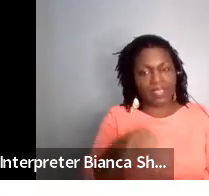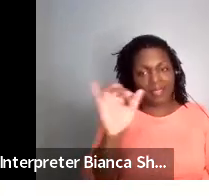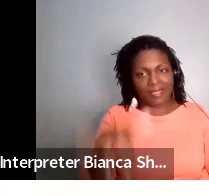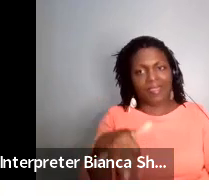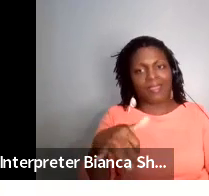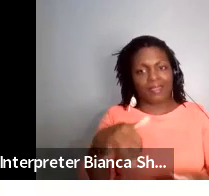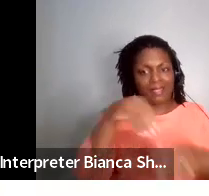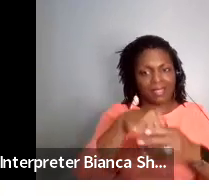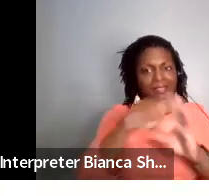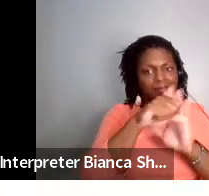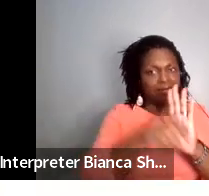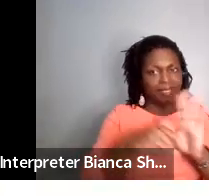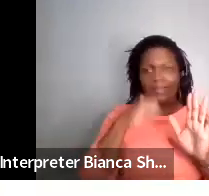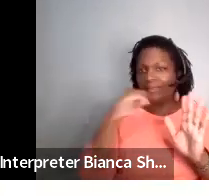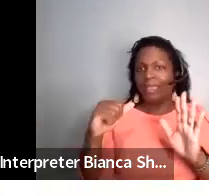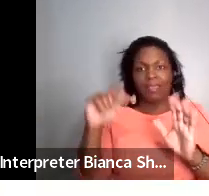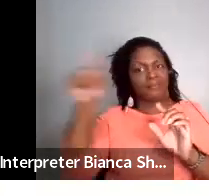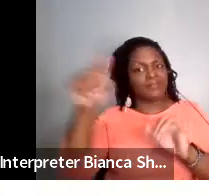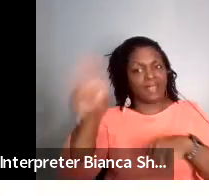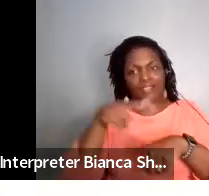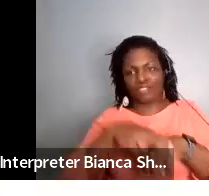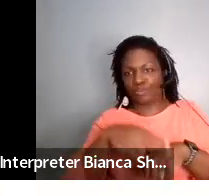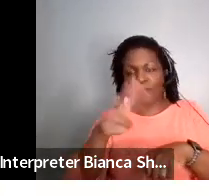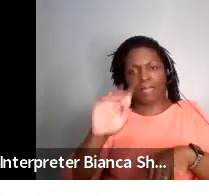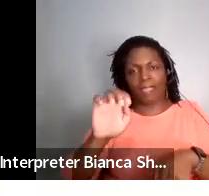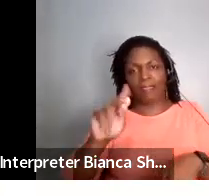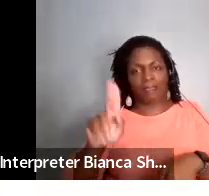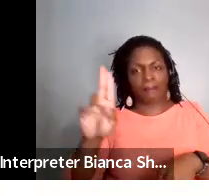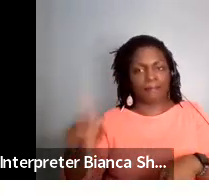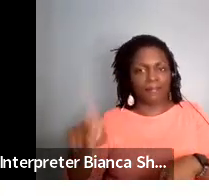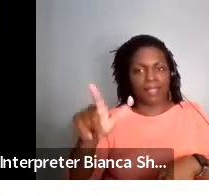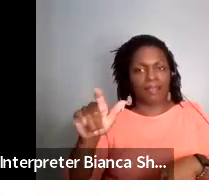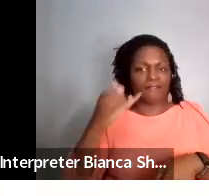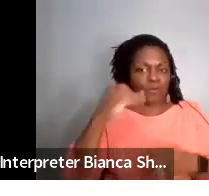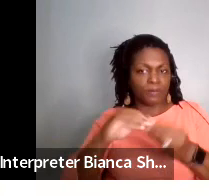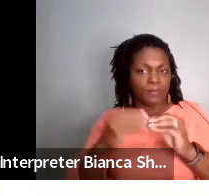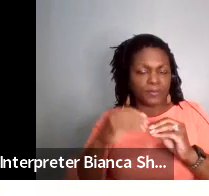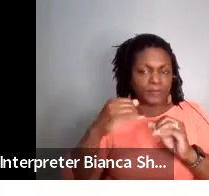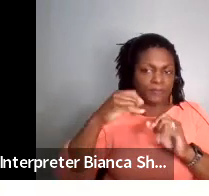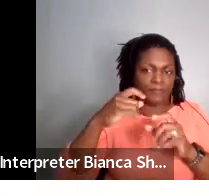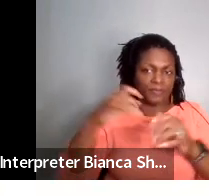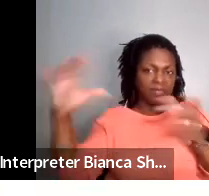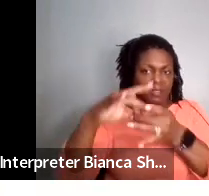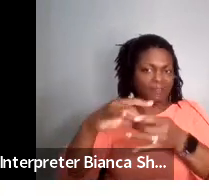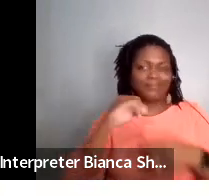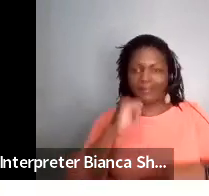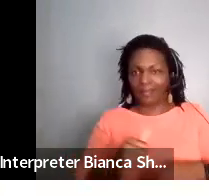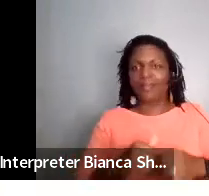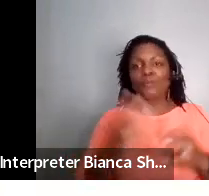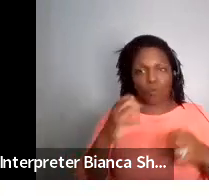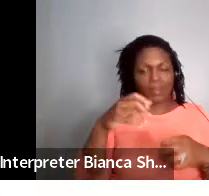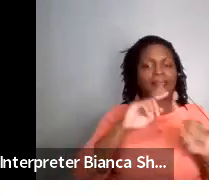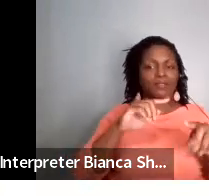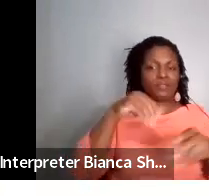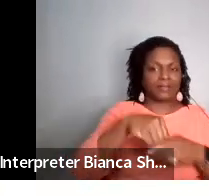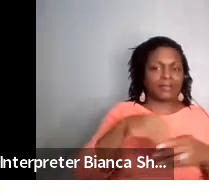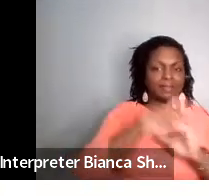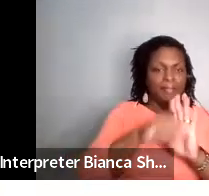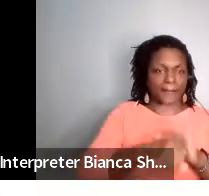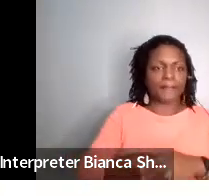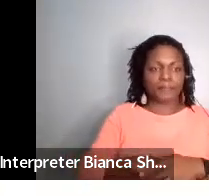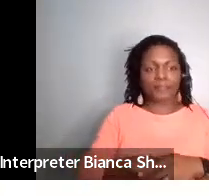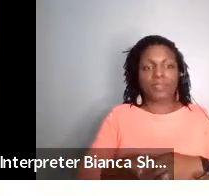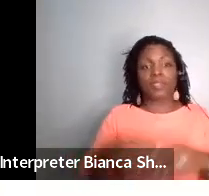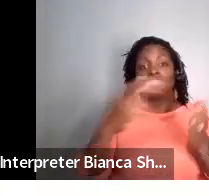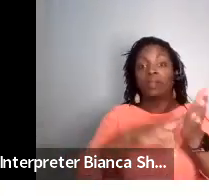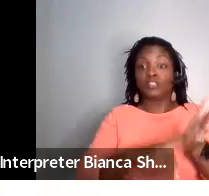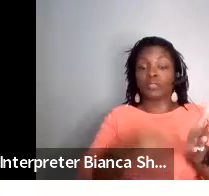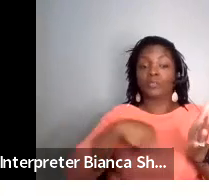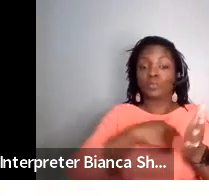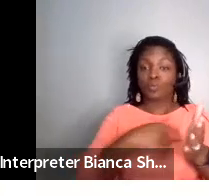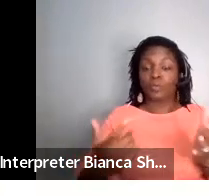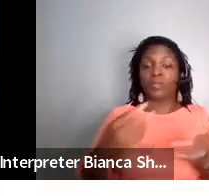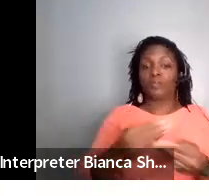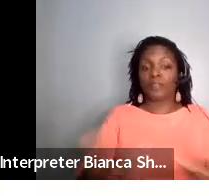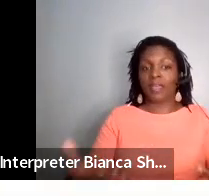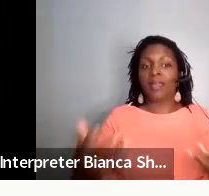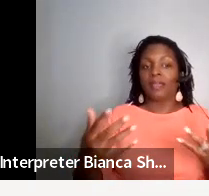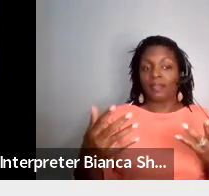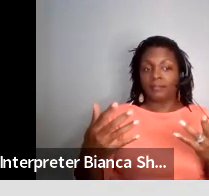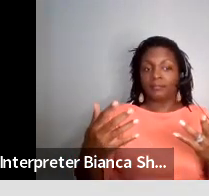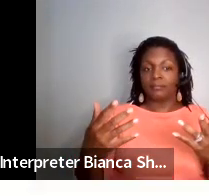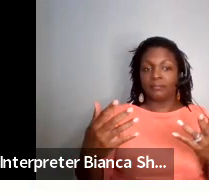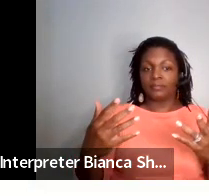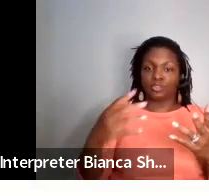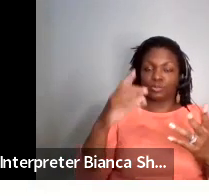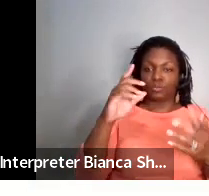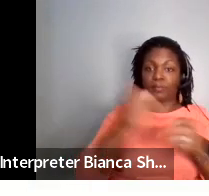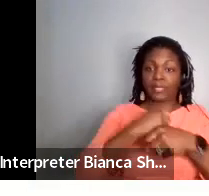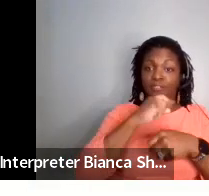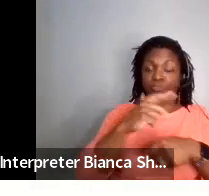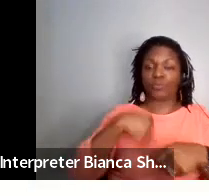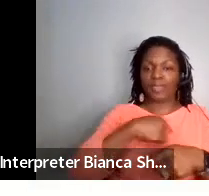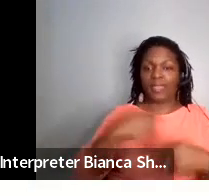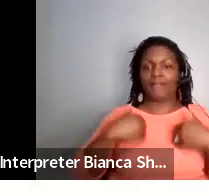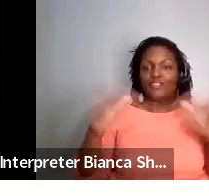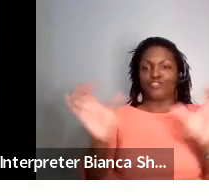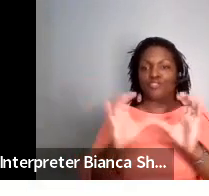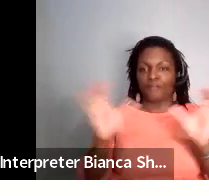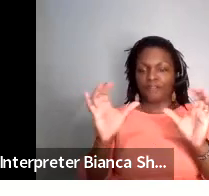not going to the backup lines, and we have contracts that have been established with 2 certified lifeline contact prices centers to provide that 24, over 7 statewide primary and backup coverage as I